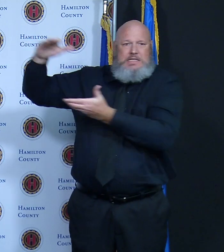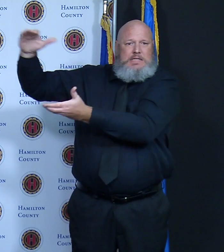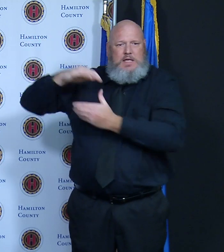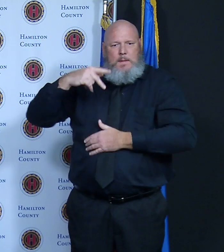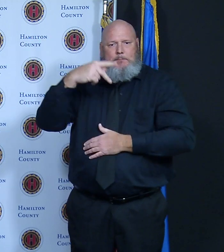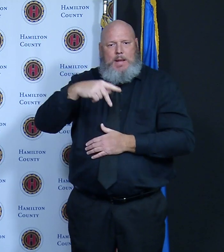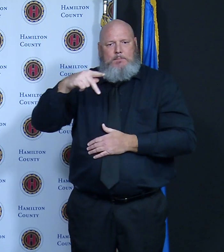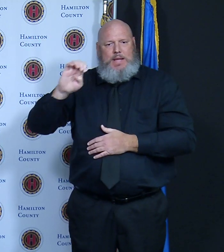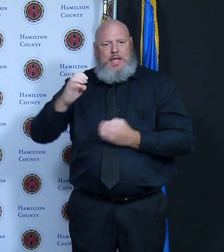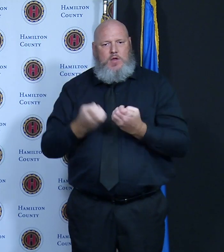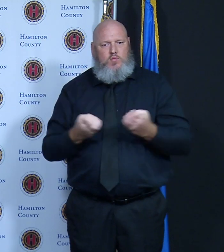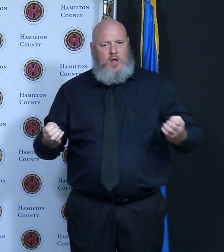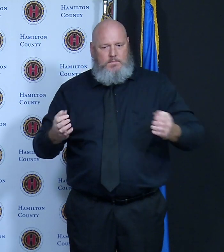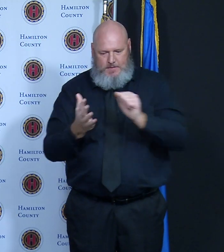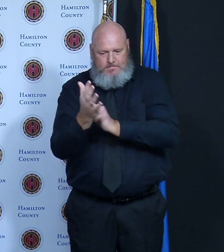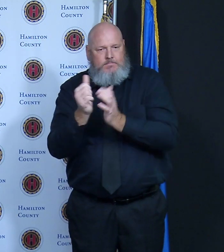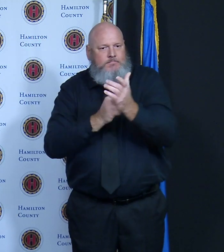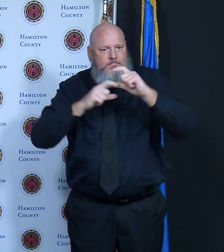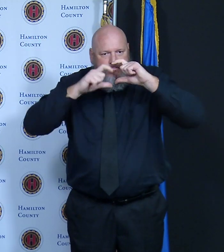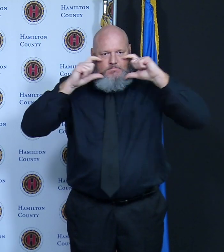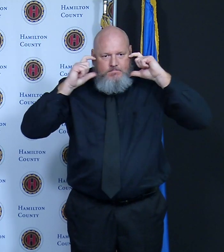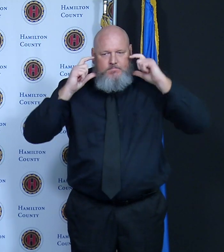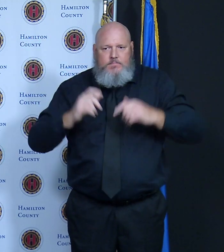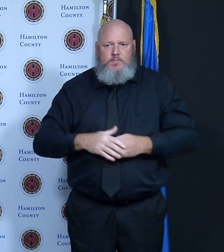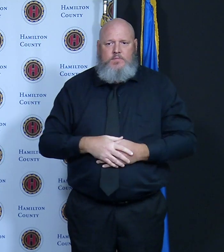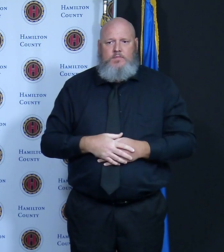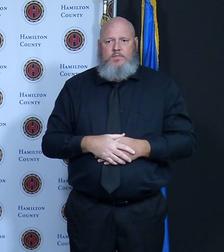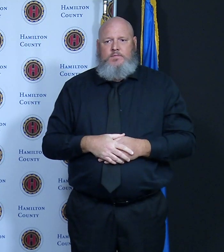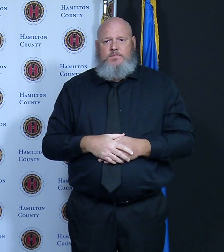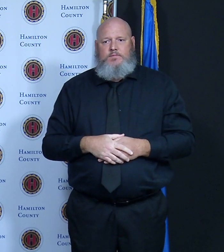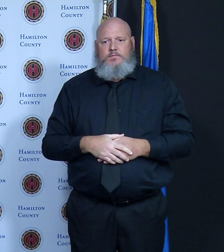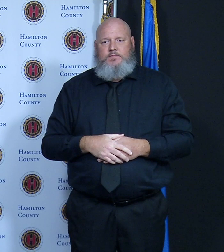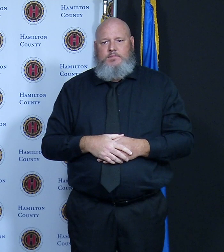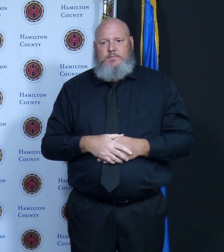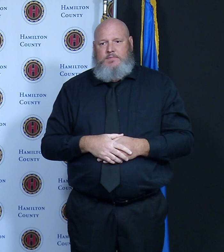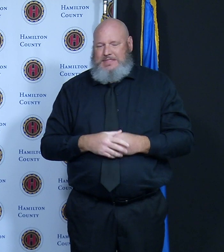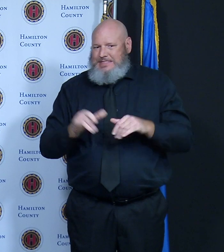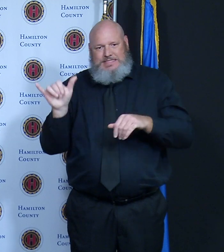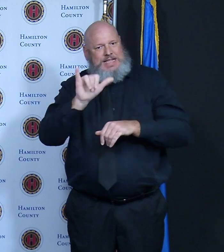the entire country is asking for personal protective equipment and so we